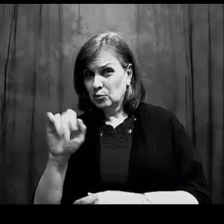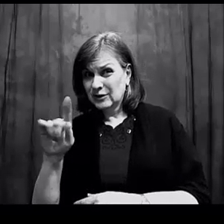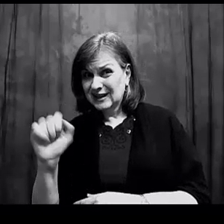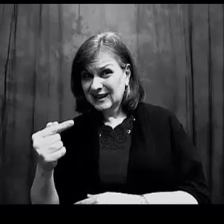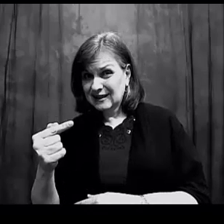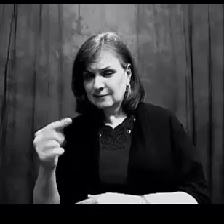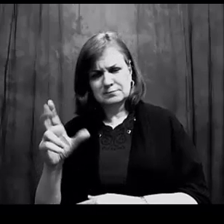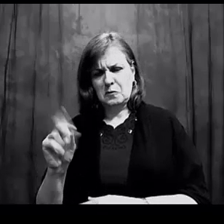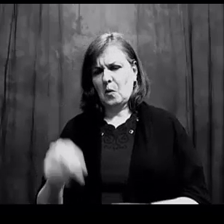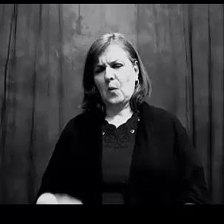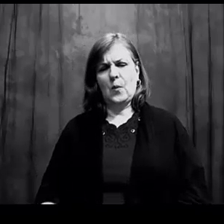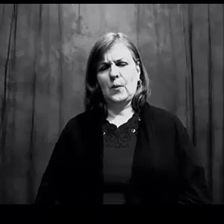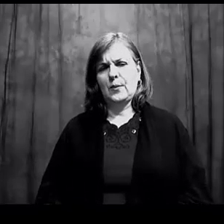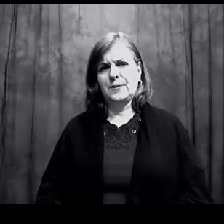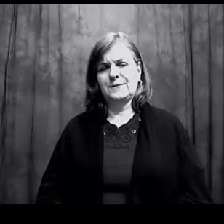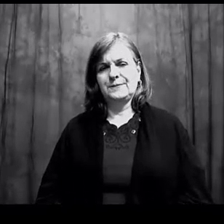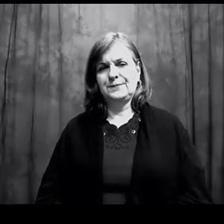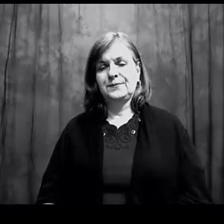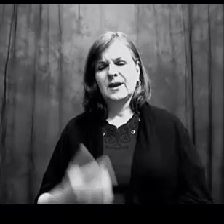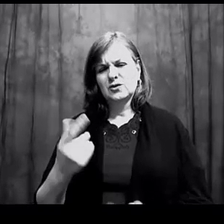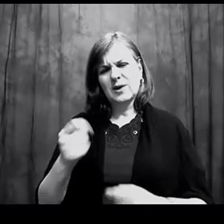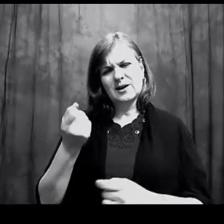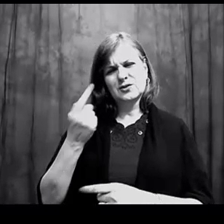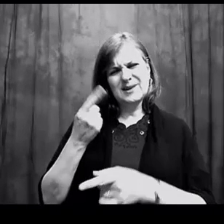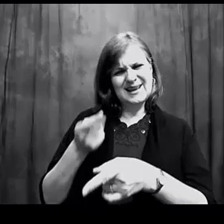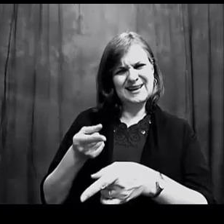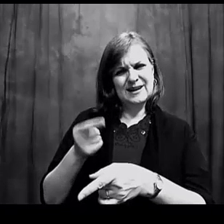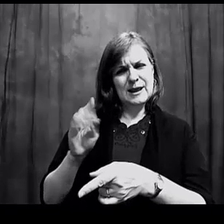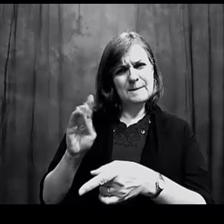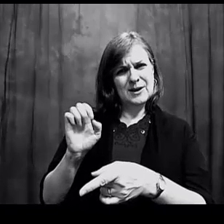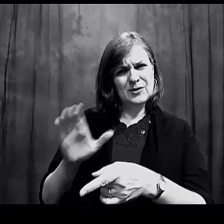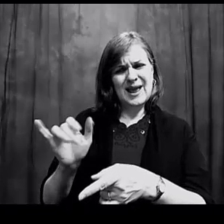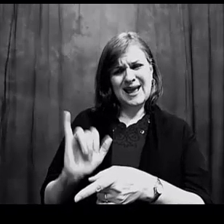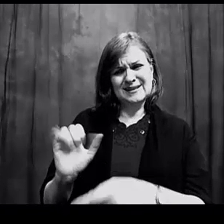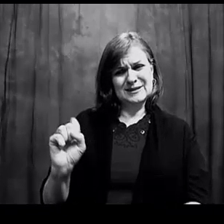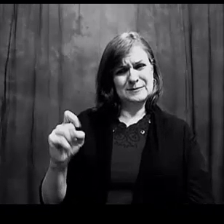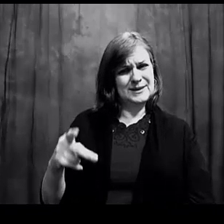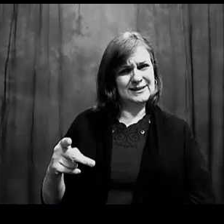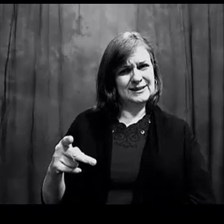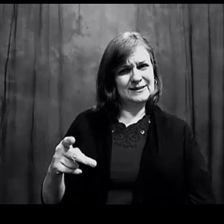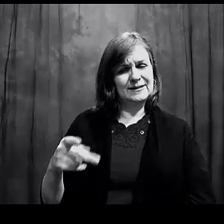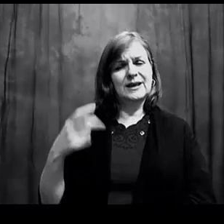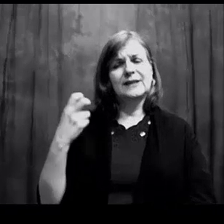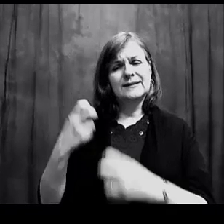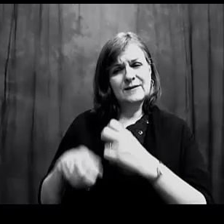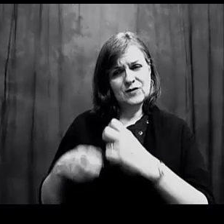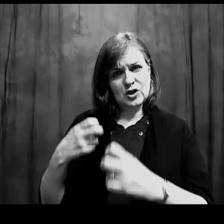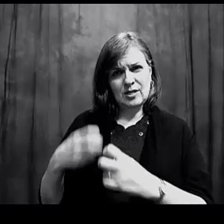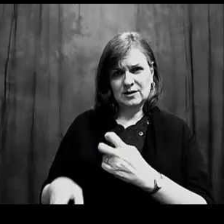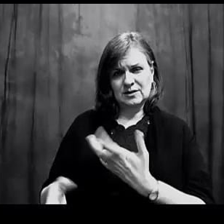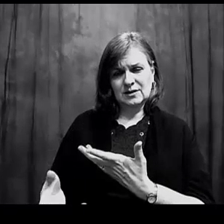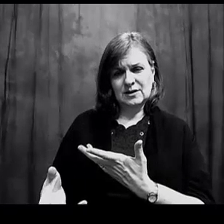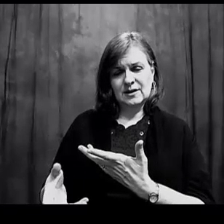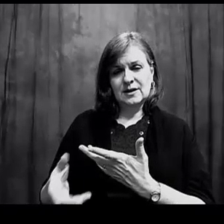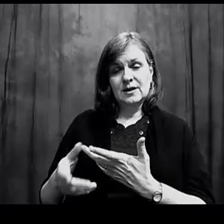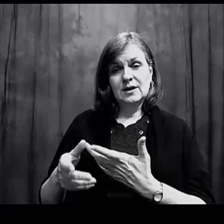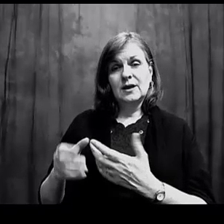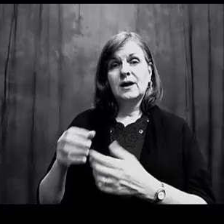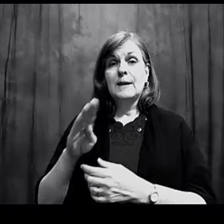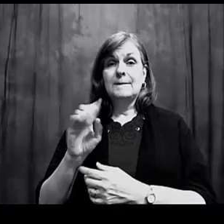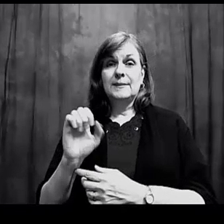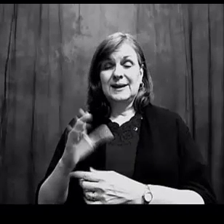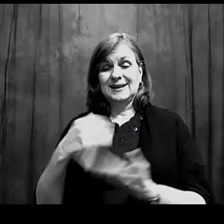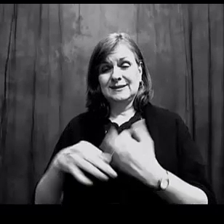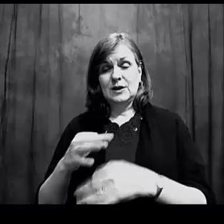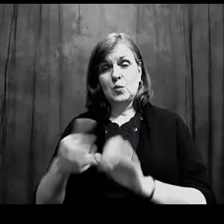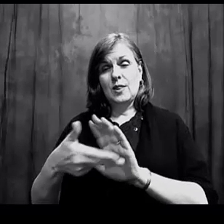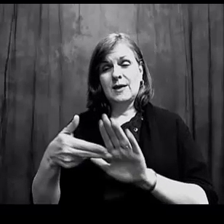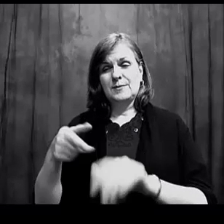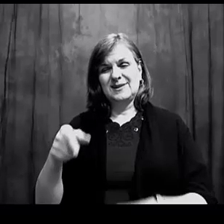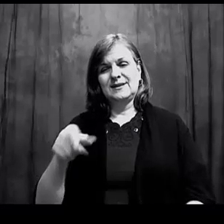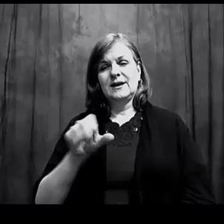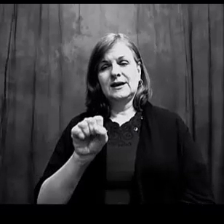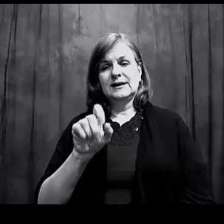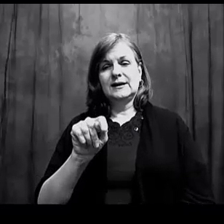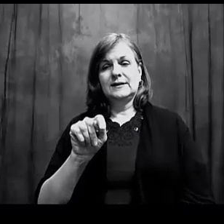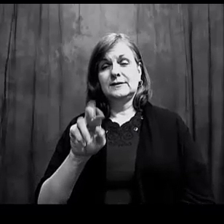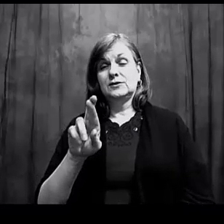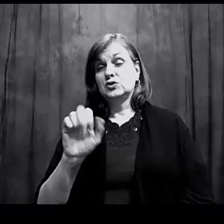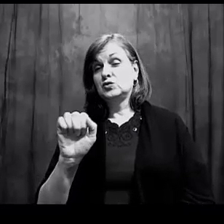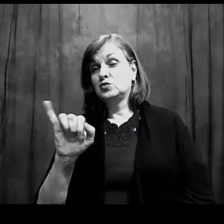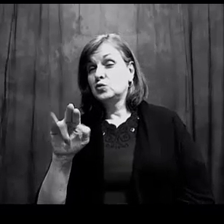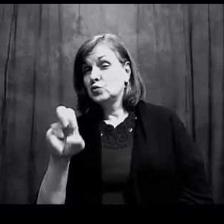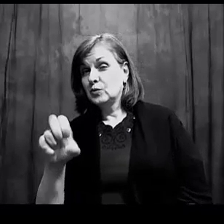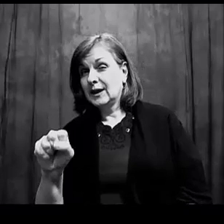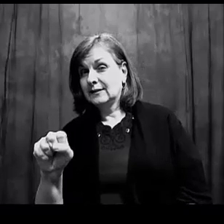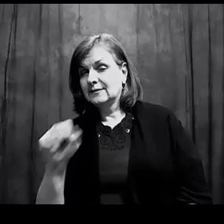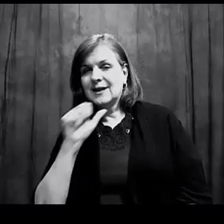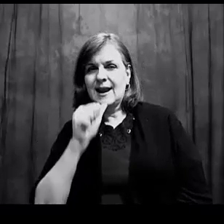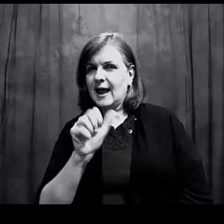so trying to understand bacteria as a species is actually very very difficult. we've defined bacteria as strains not as species because